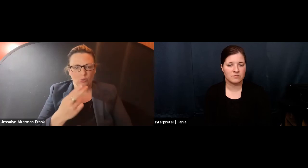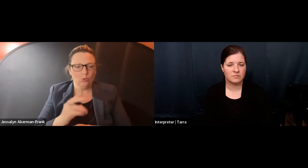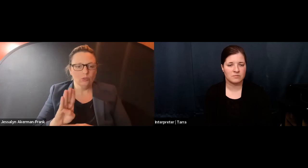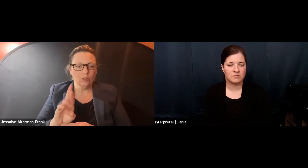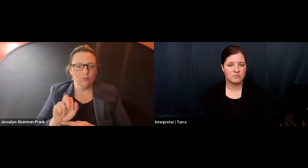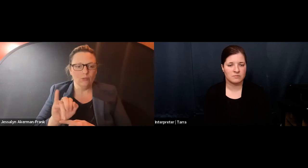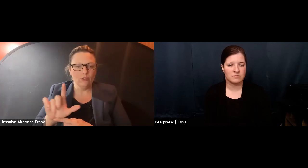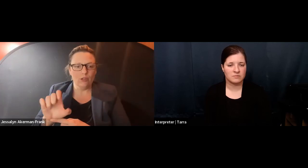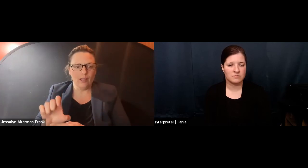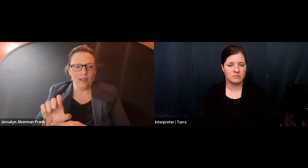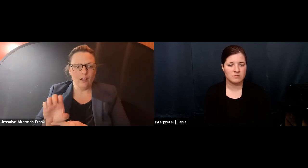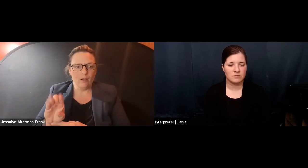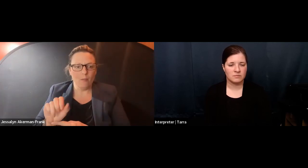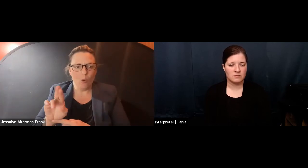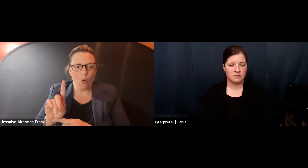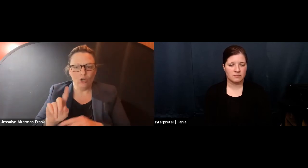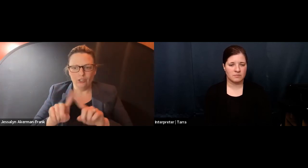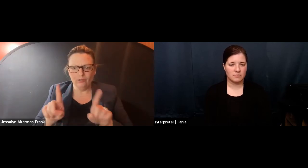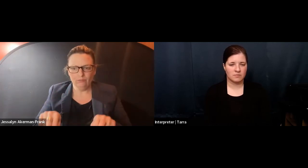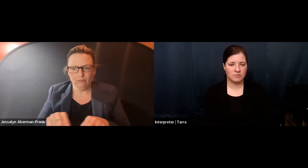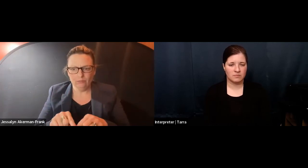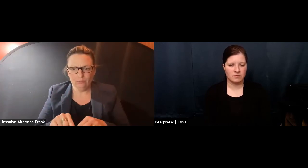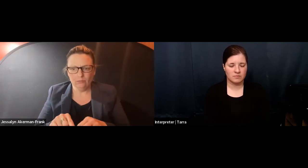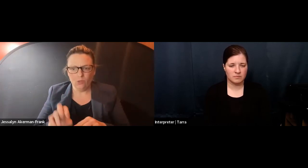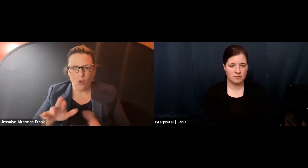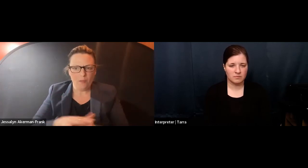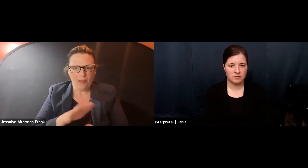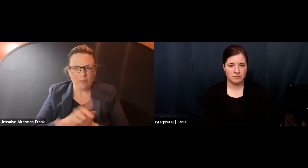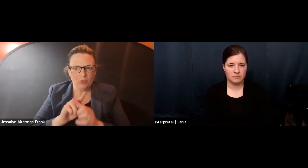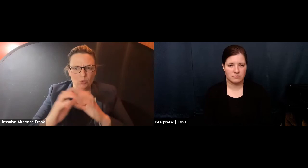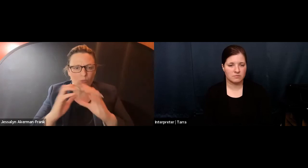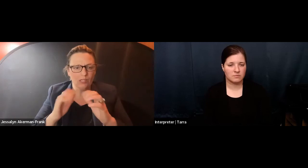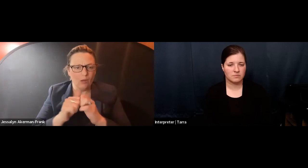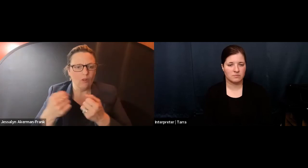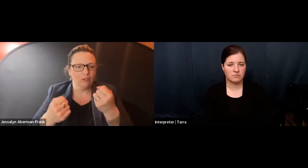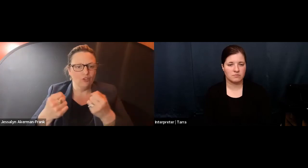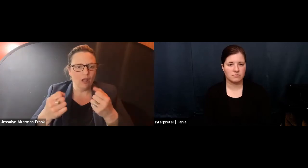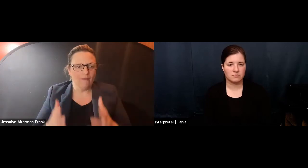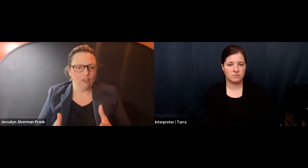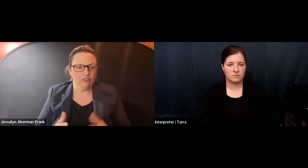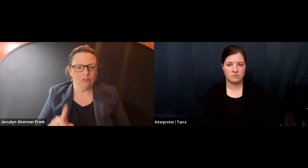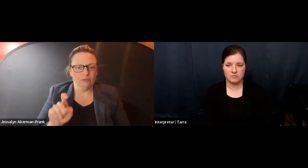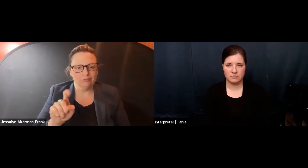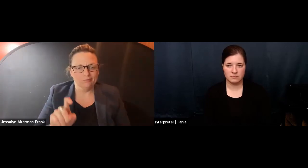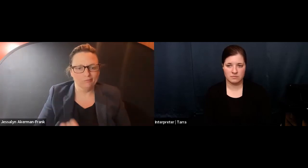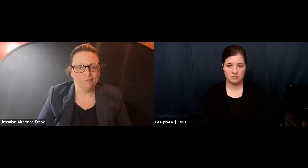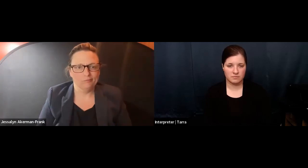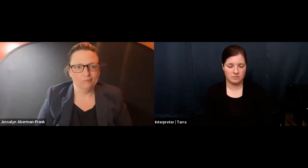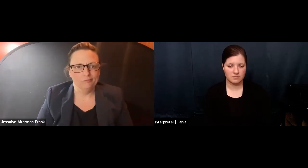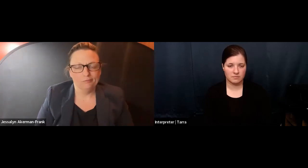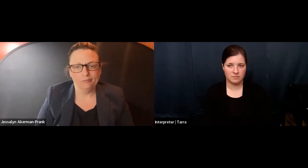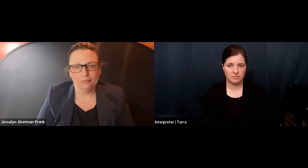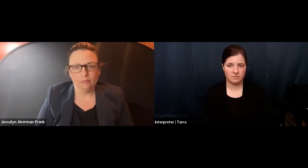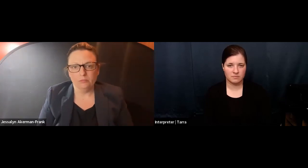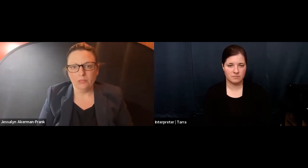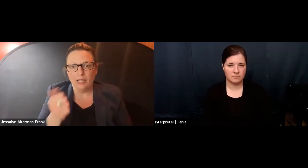I have many more that certainly we will collect and respond to.